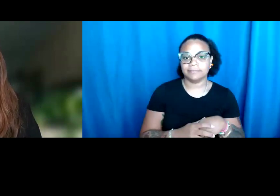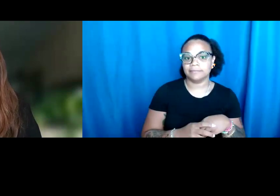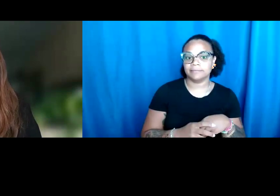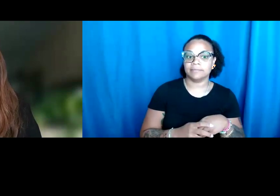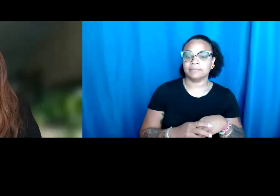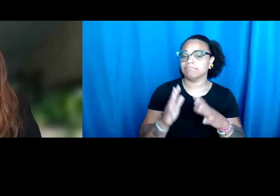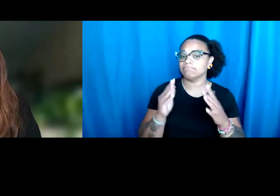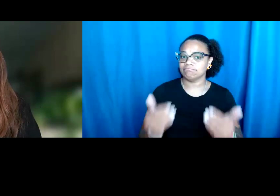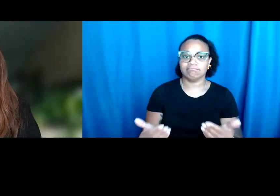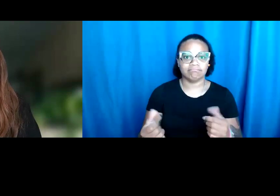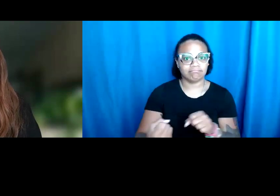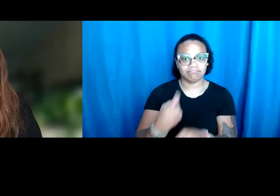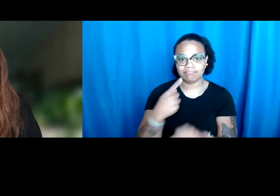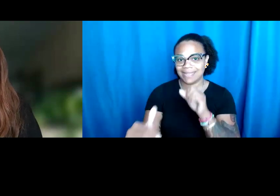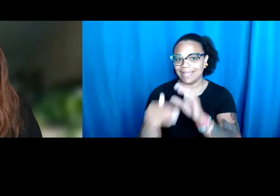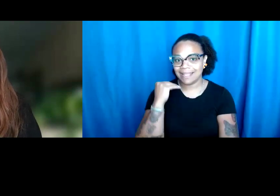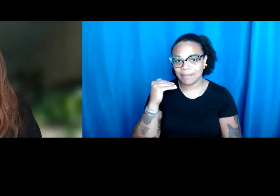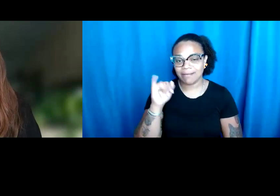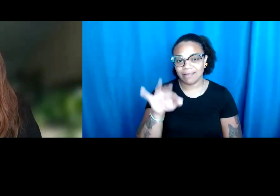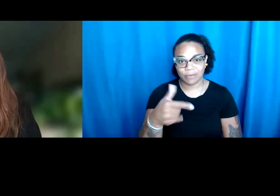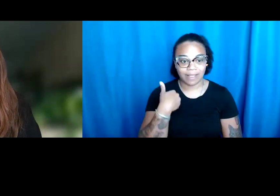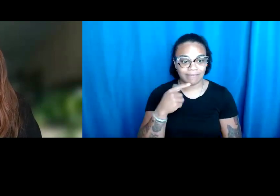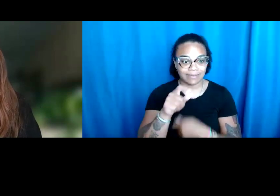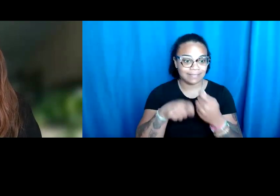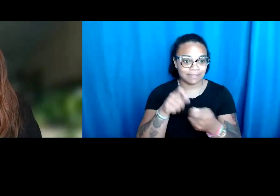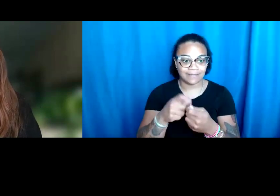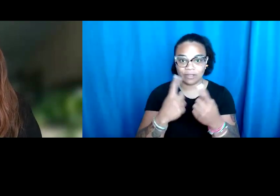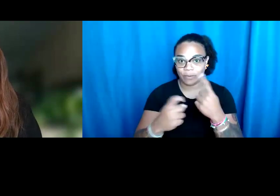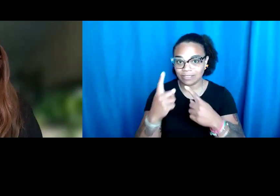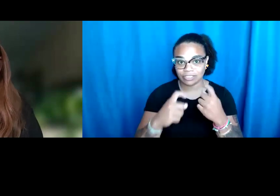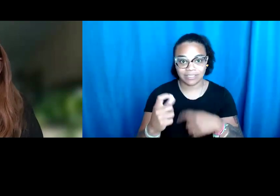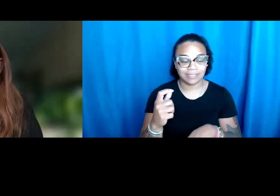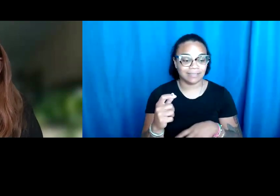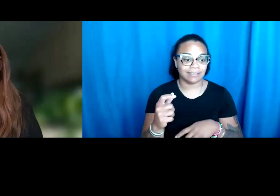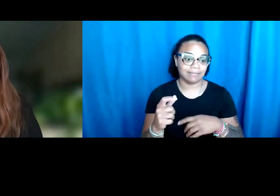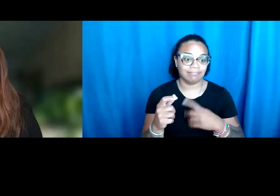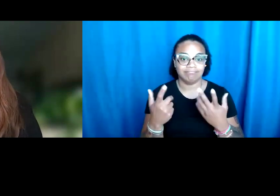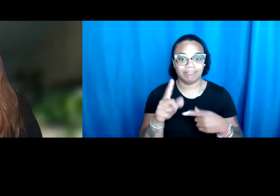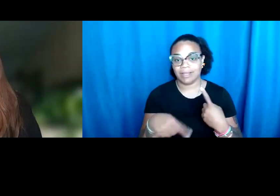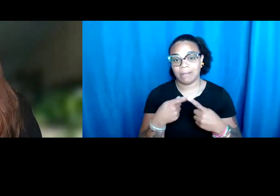Feel free to shoot us an e mail if you have specific questions about your business, and